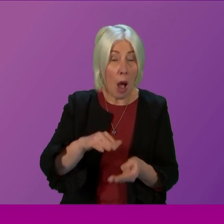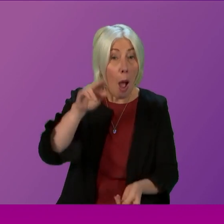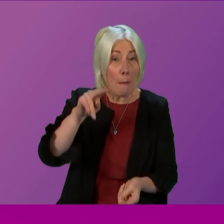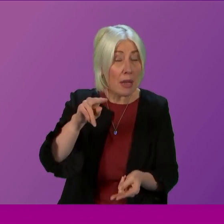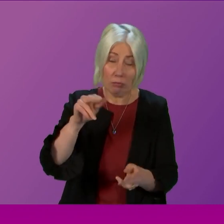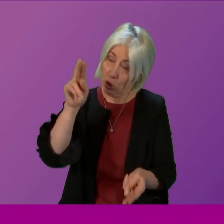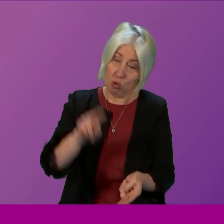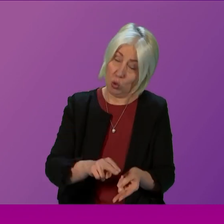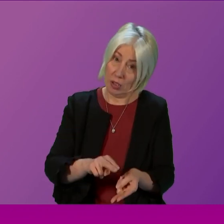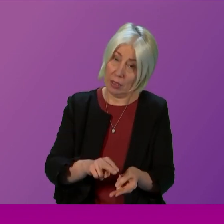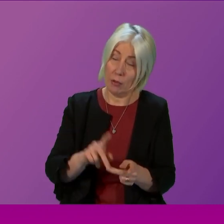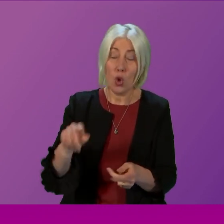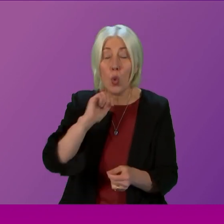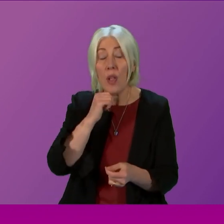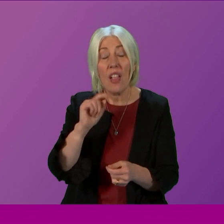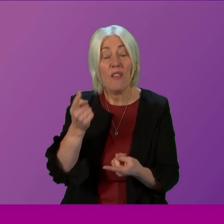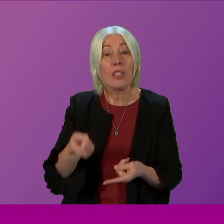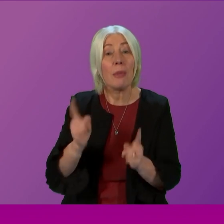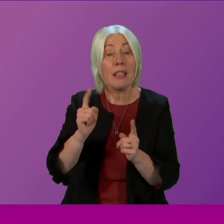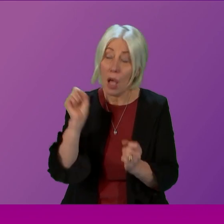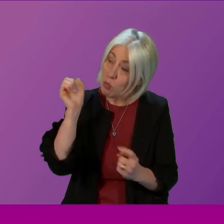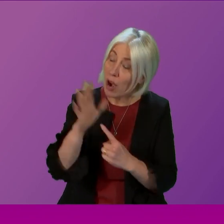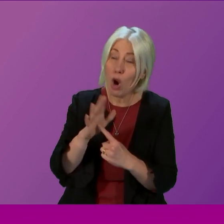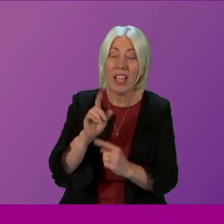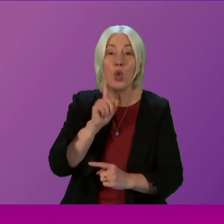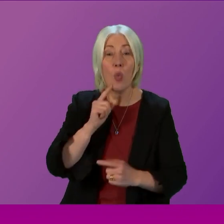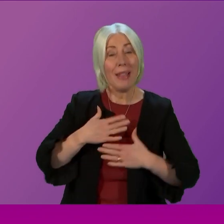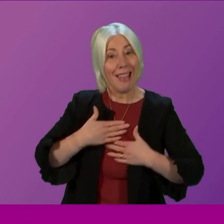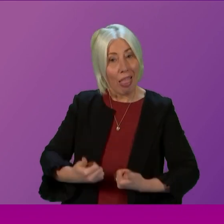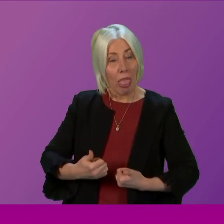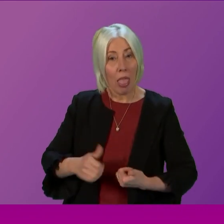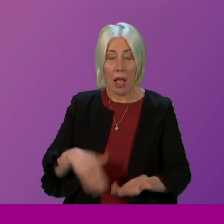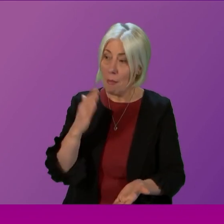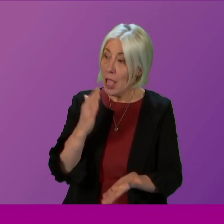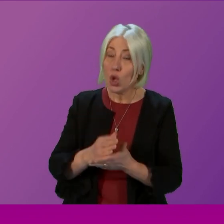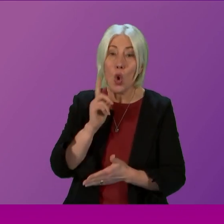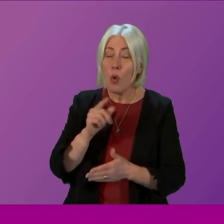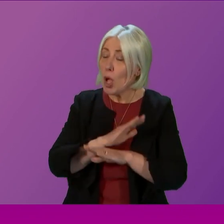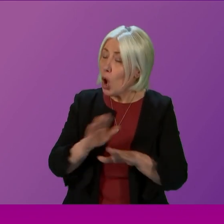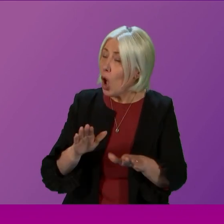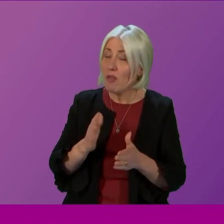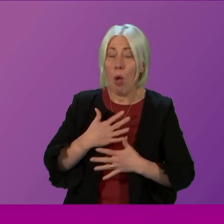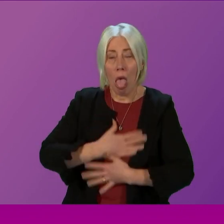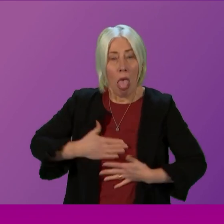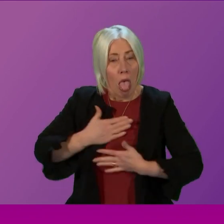Will the First Minister prioritise action on women’s health and ensure that women are not put through the emotional turmoil of having